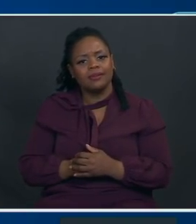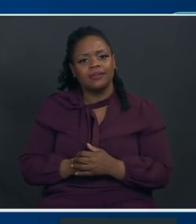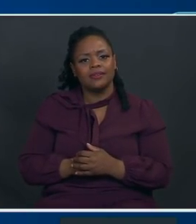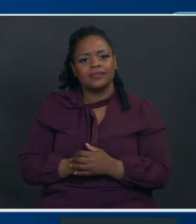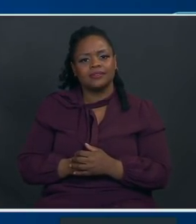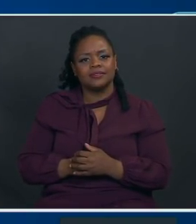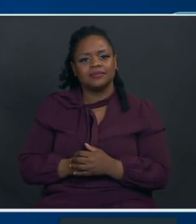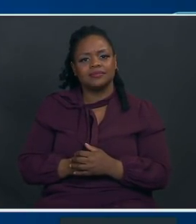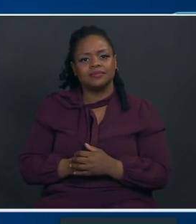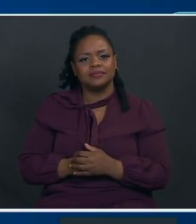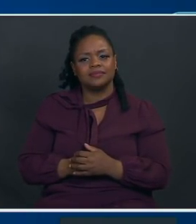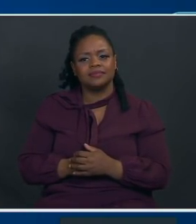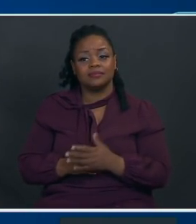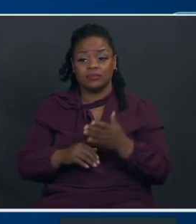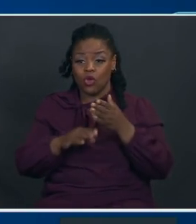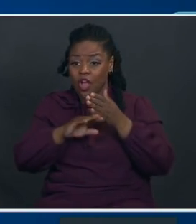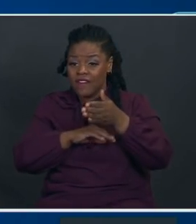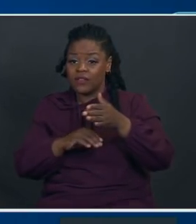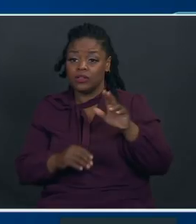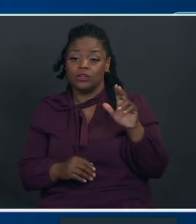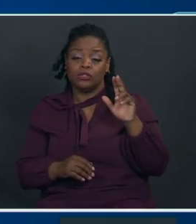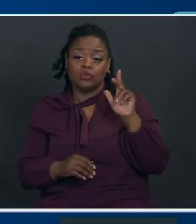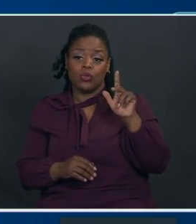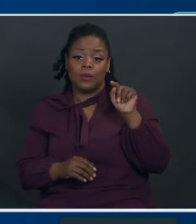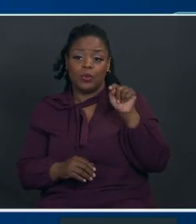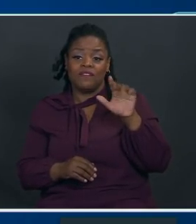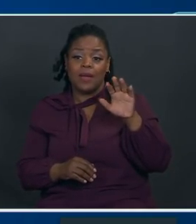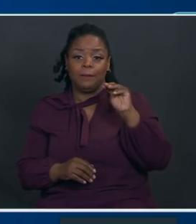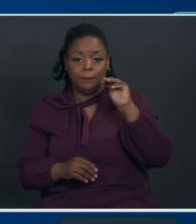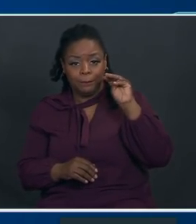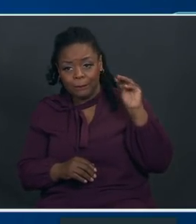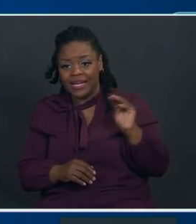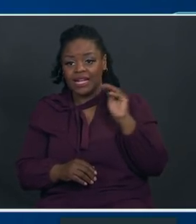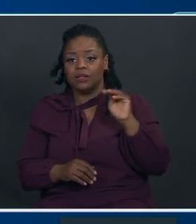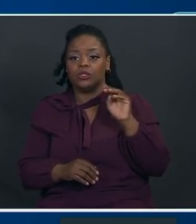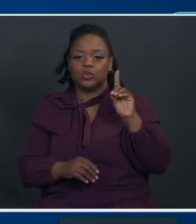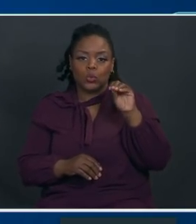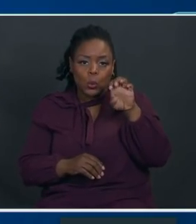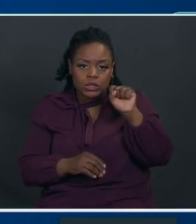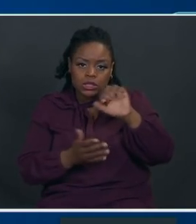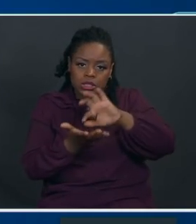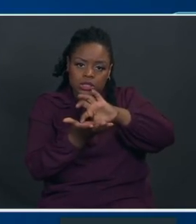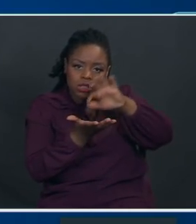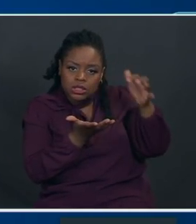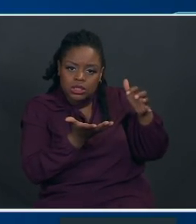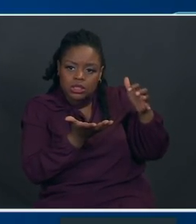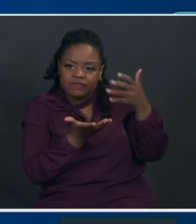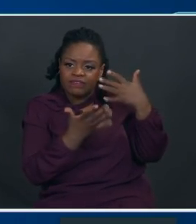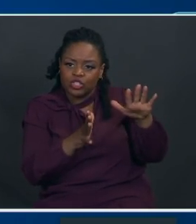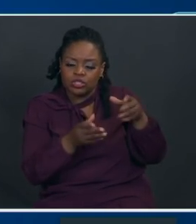Over 23.5 million doses of COVID-19 vaccine have been already administered.